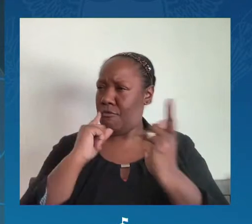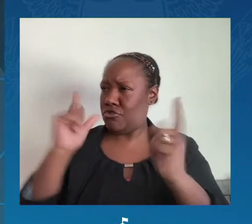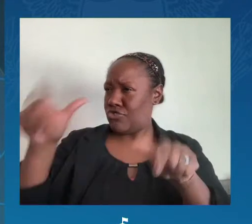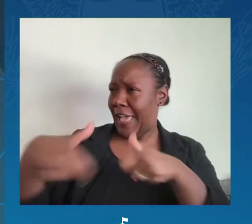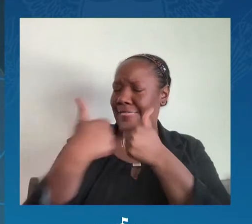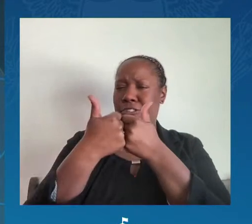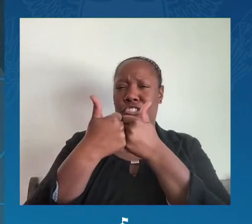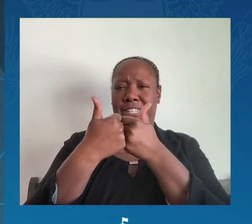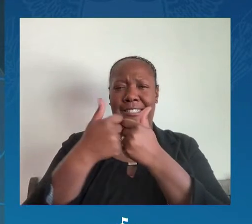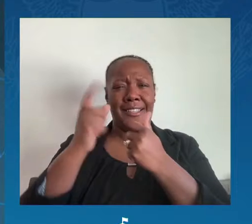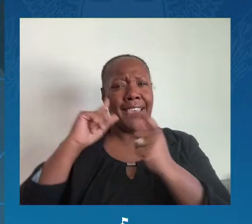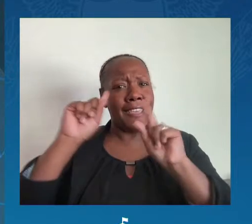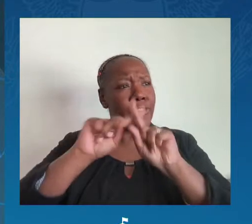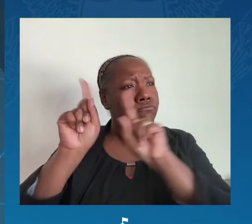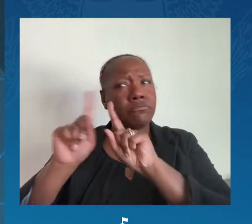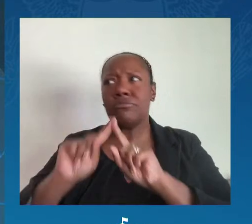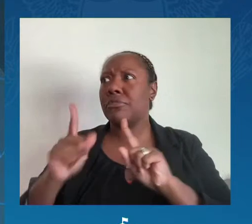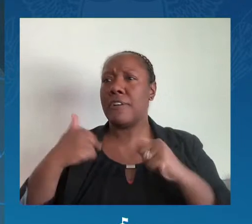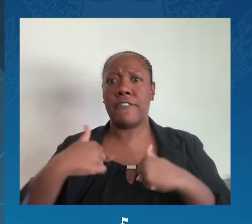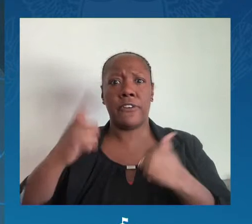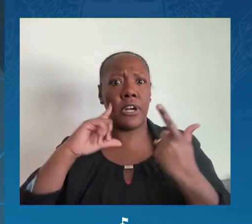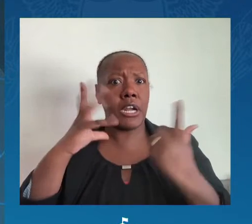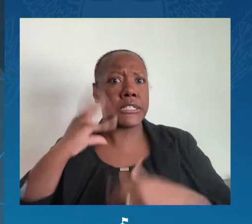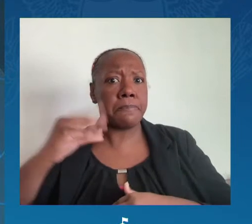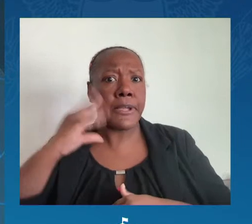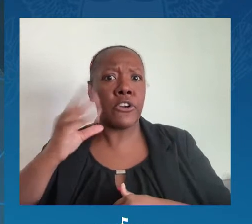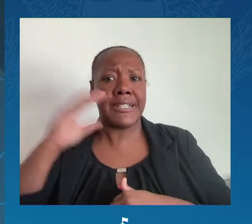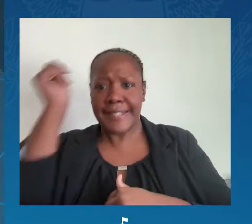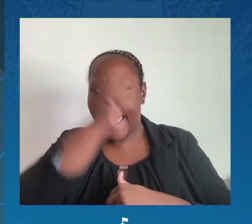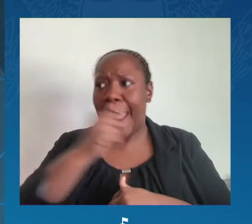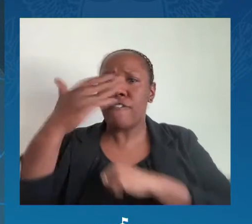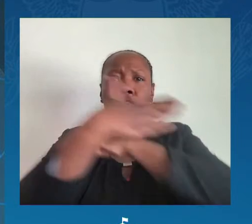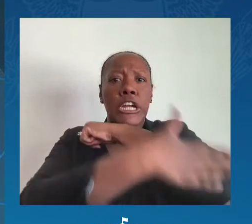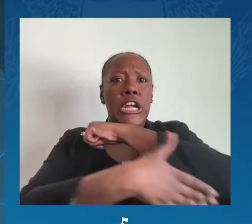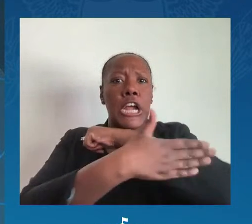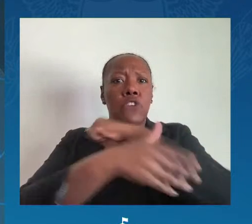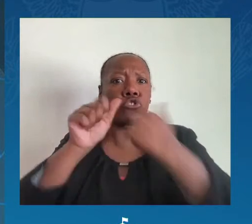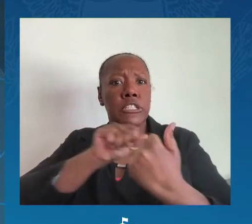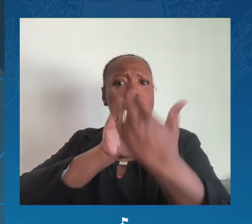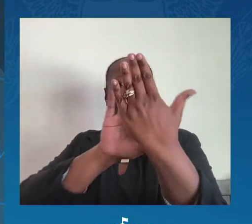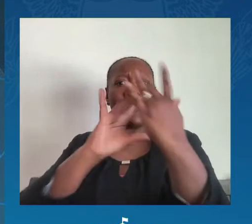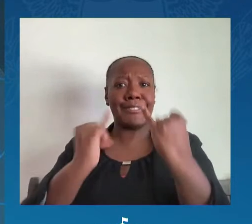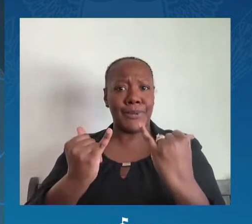African countries face today, and it's something that we should speak about openly and transparently.